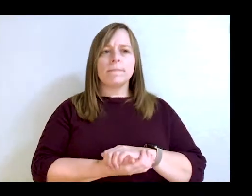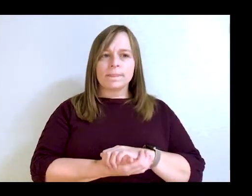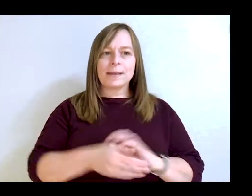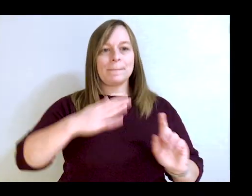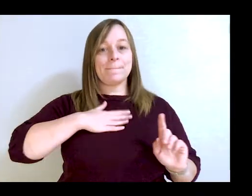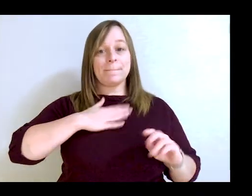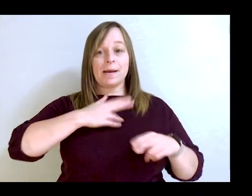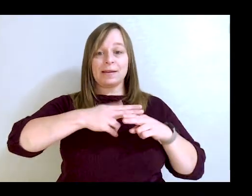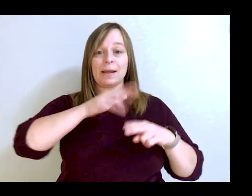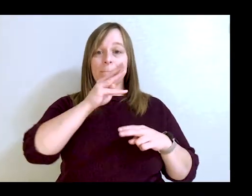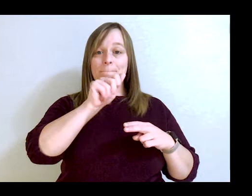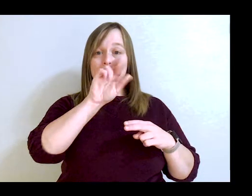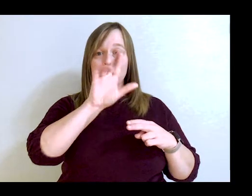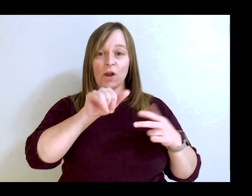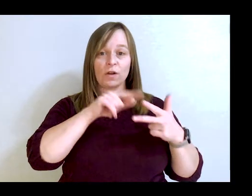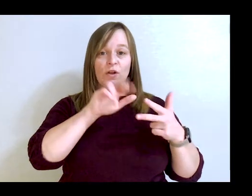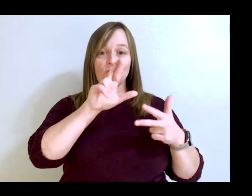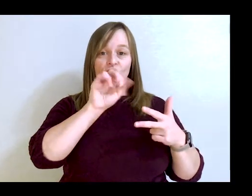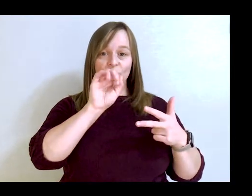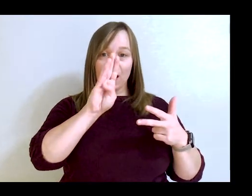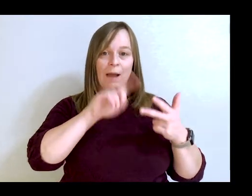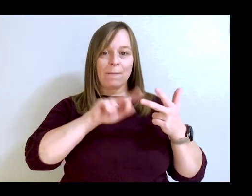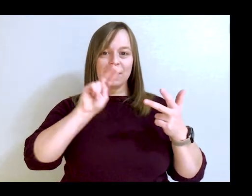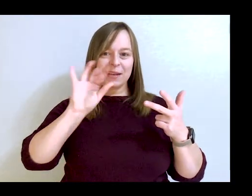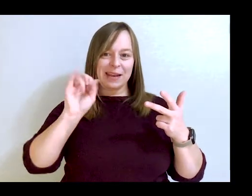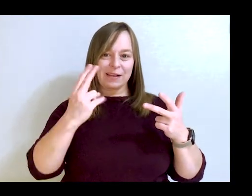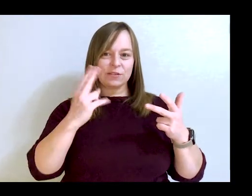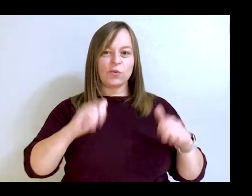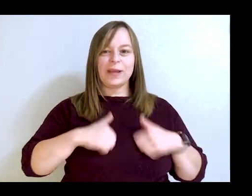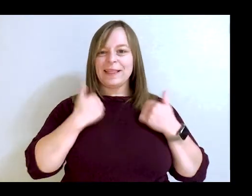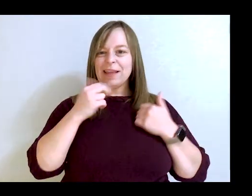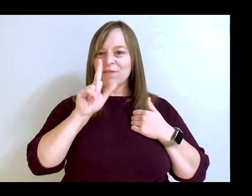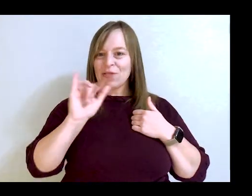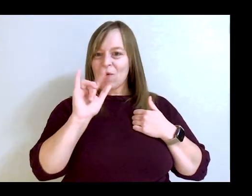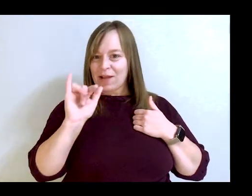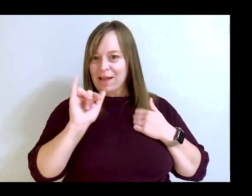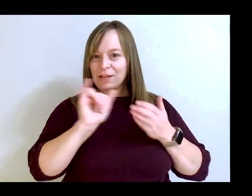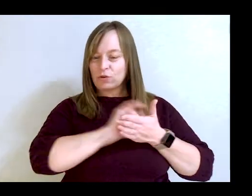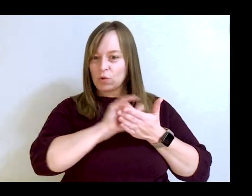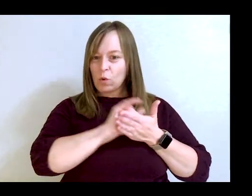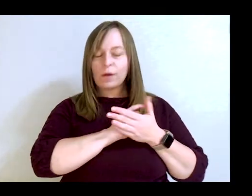M: My name is Mary and my husband, Rob, and Nicholas. We live in Setauket, New York.